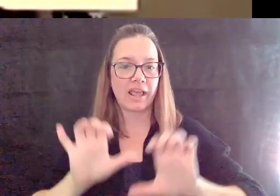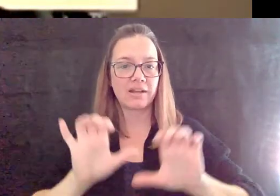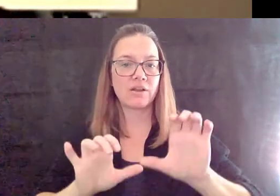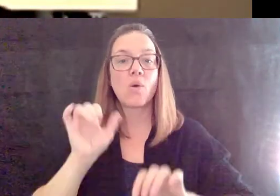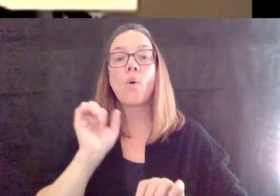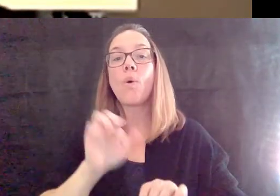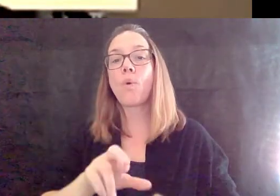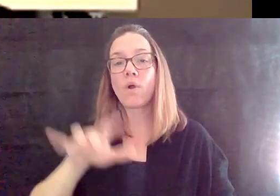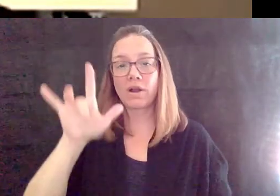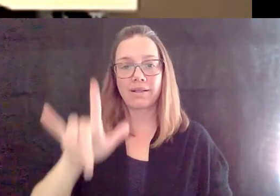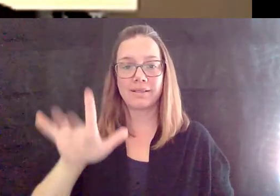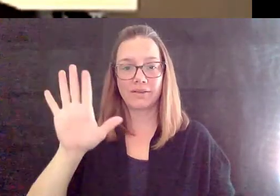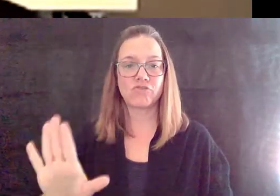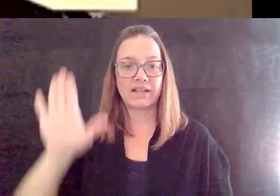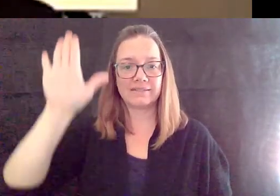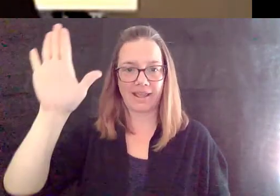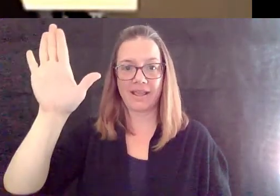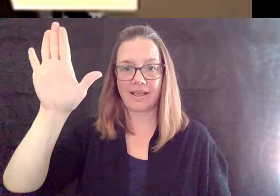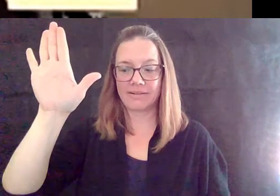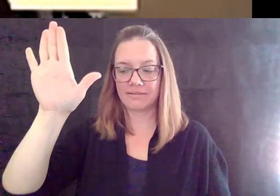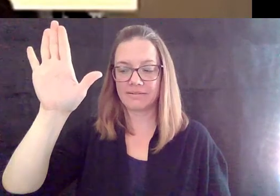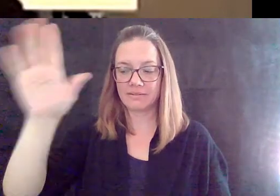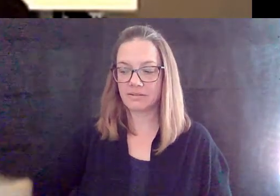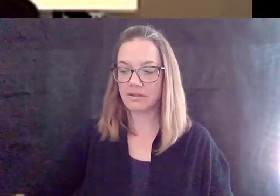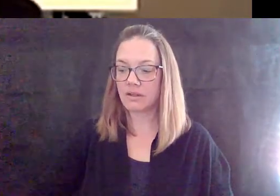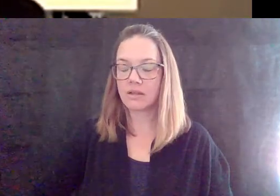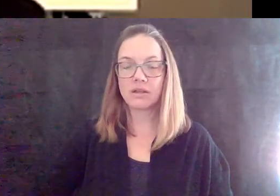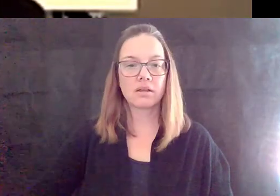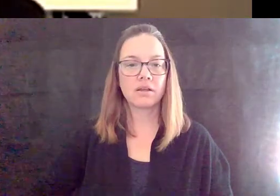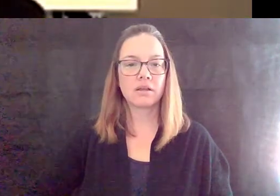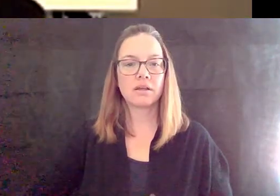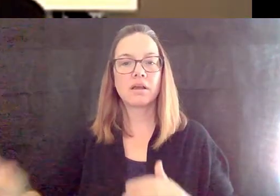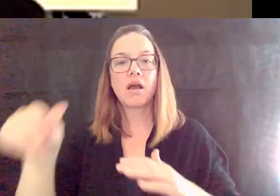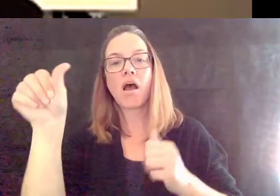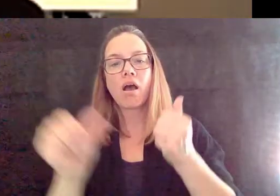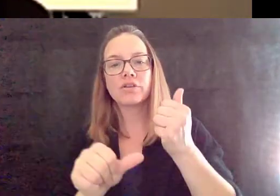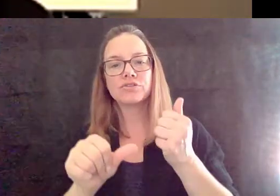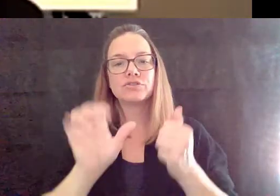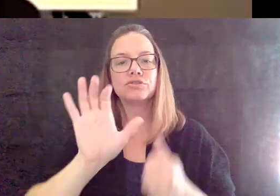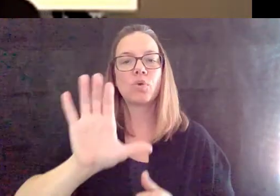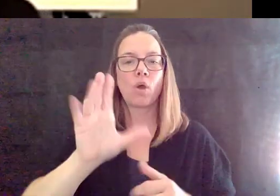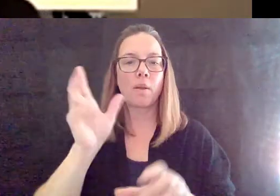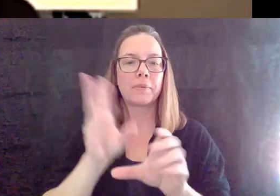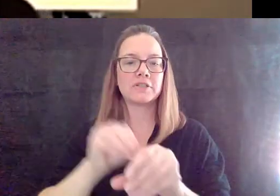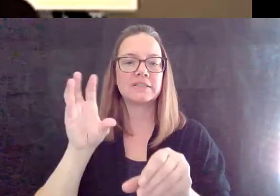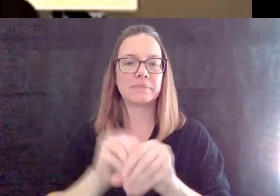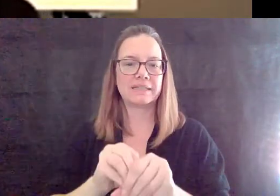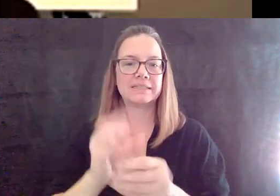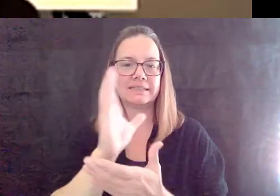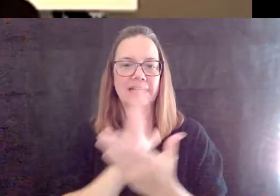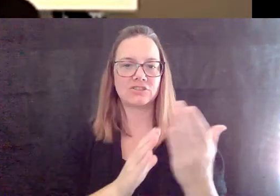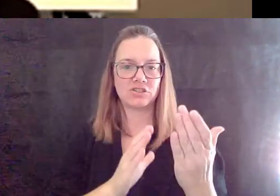Or you can click on the Raise Hand button under your participant's section.